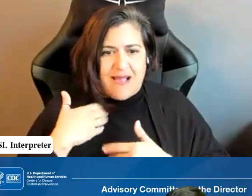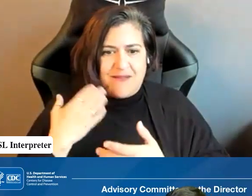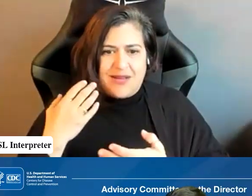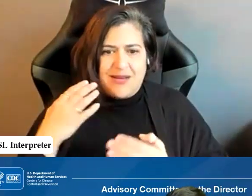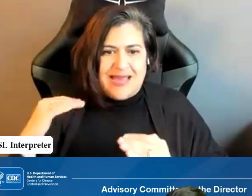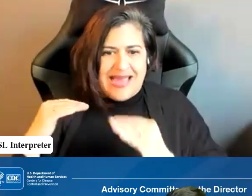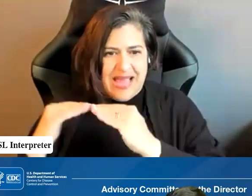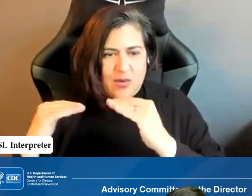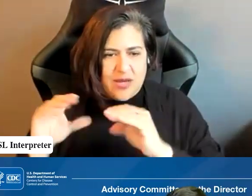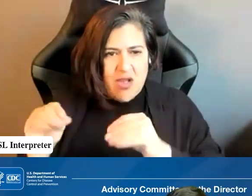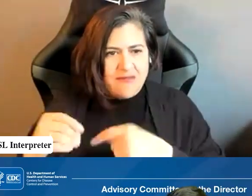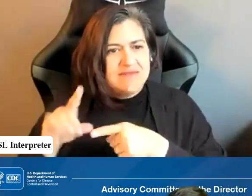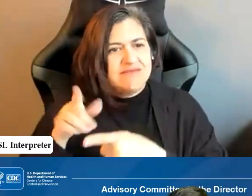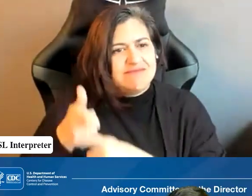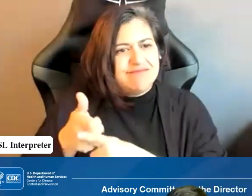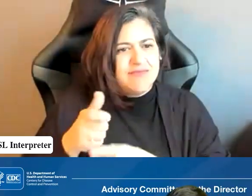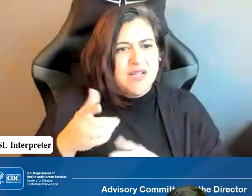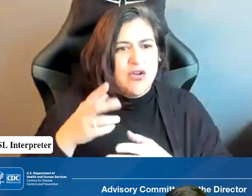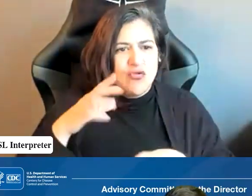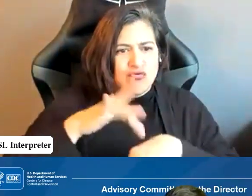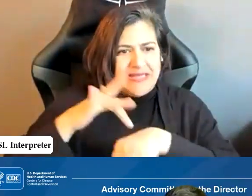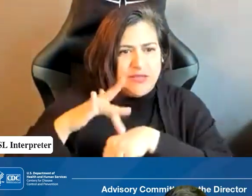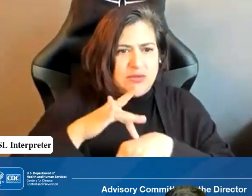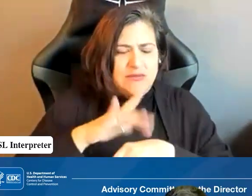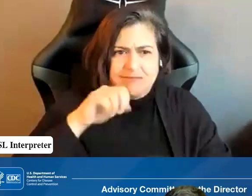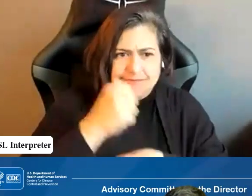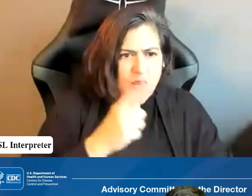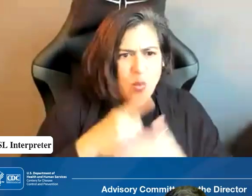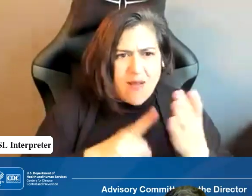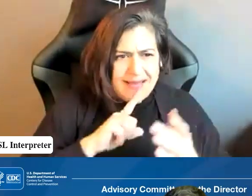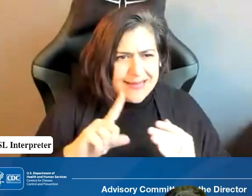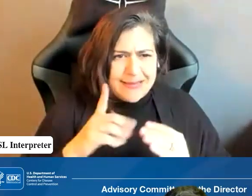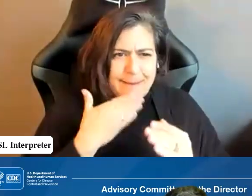as a resource to establish what best practices actually are and provide frameworks for us